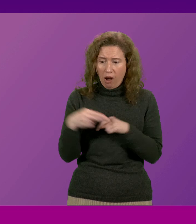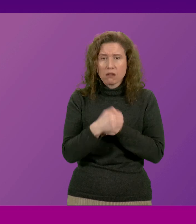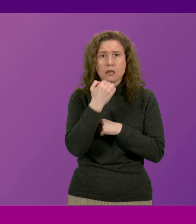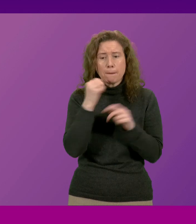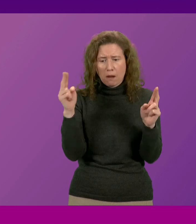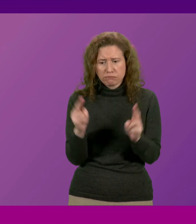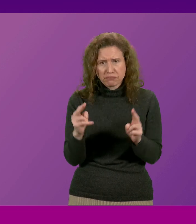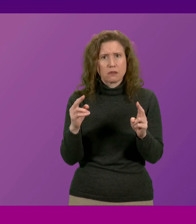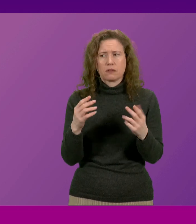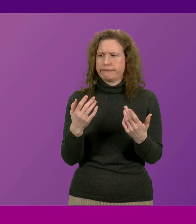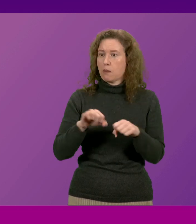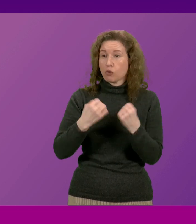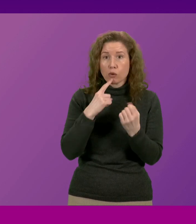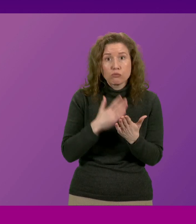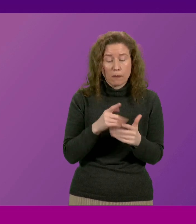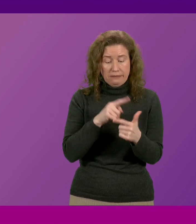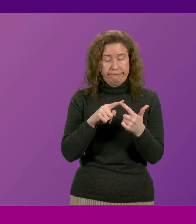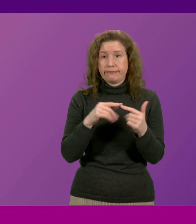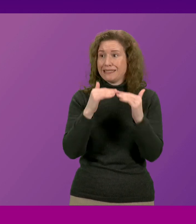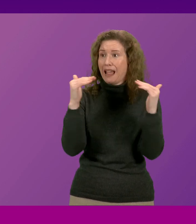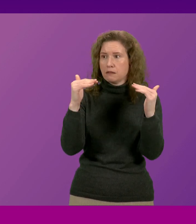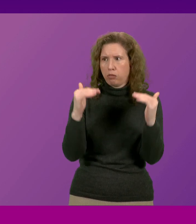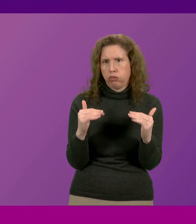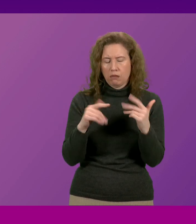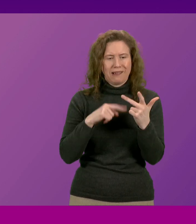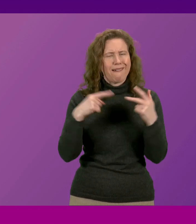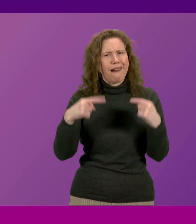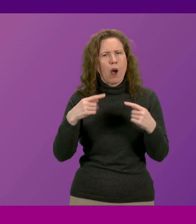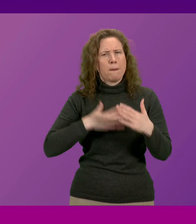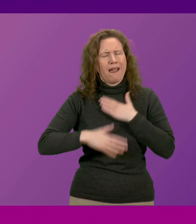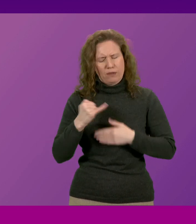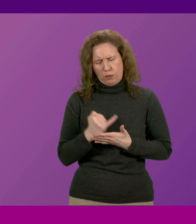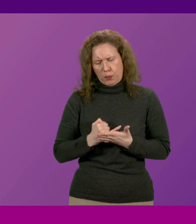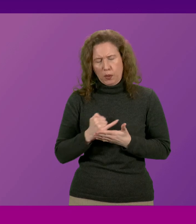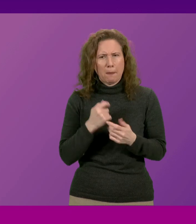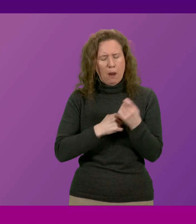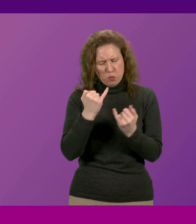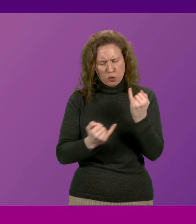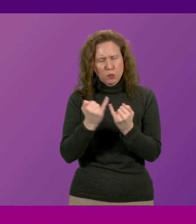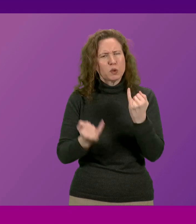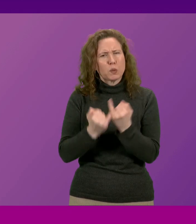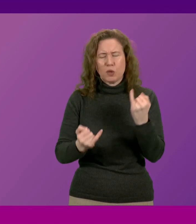break promises, let standards slip and allow toxic behaviour to spiral out of control.